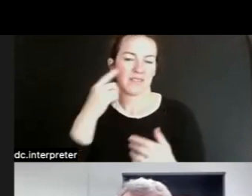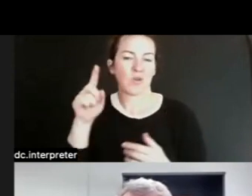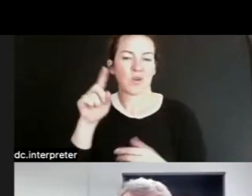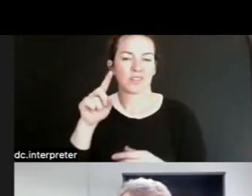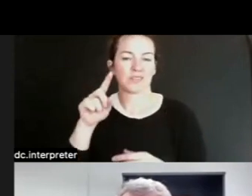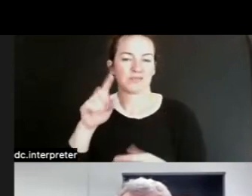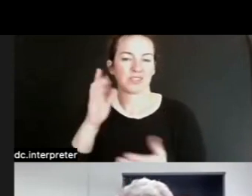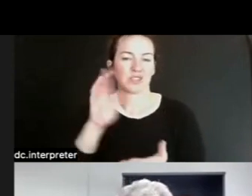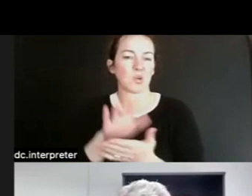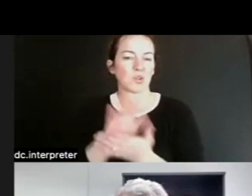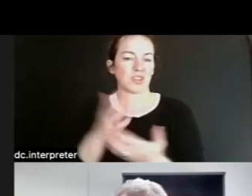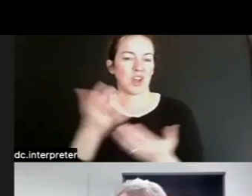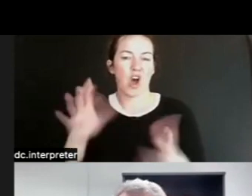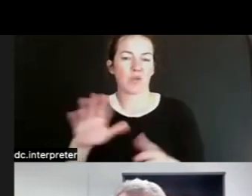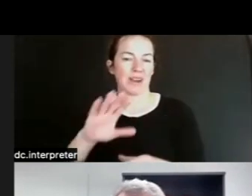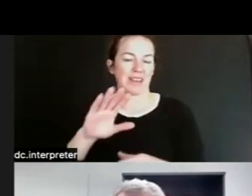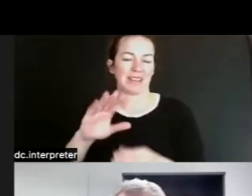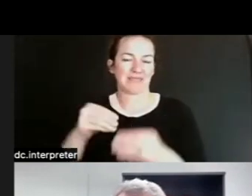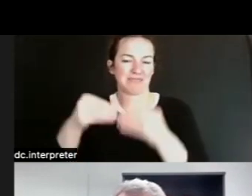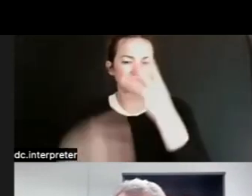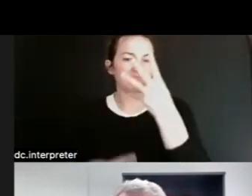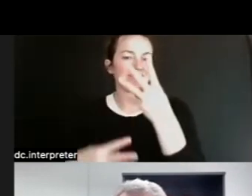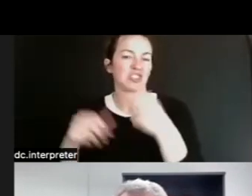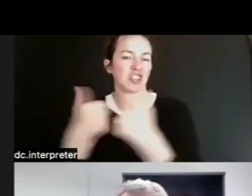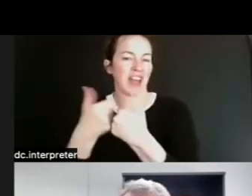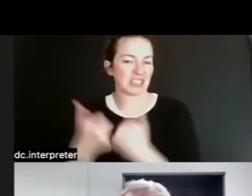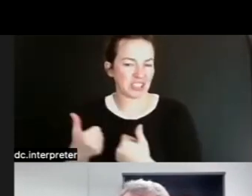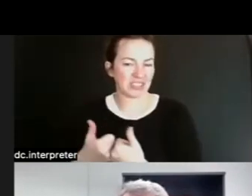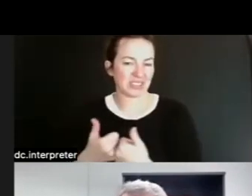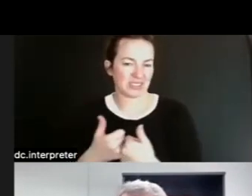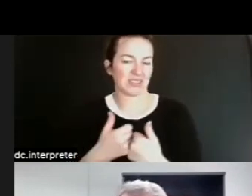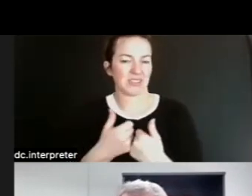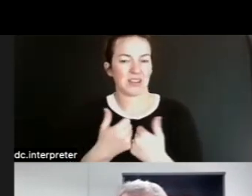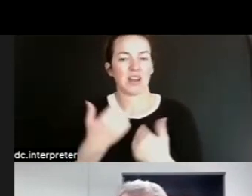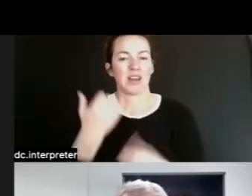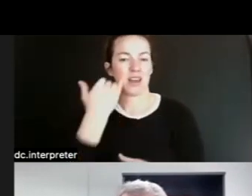have to balance. So you know we've learned that it's it's better to have a comprehensive